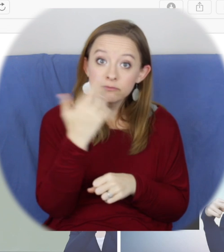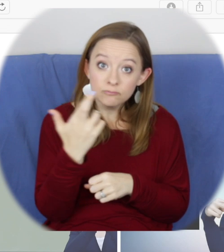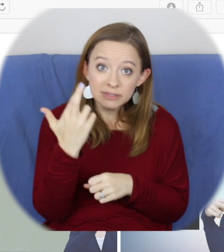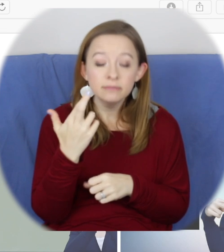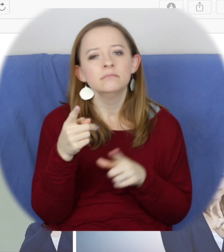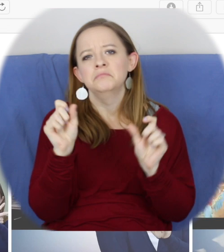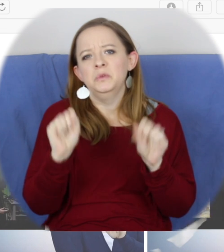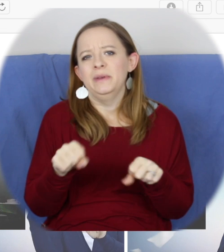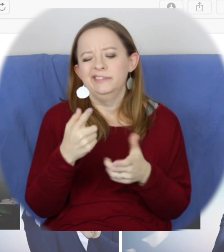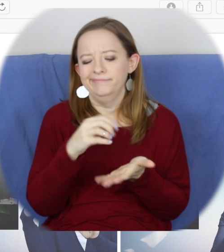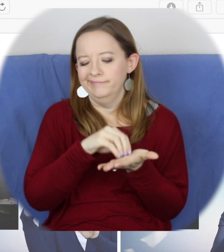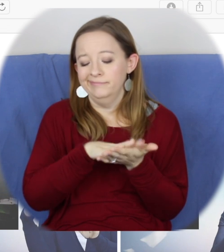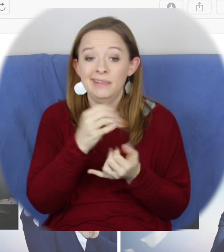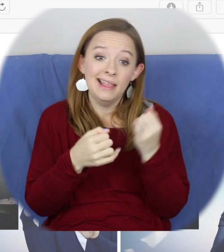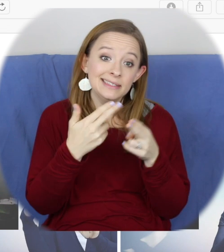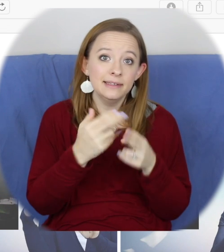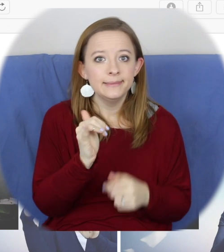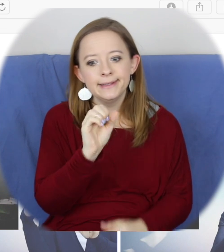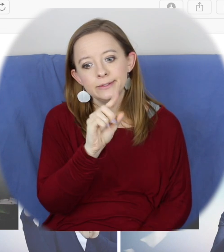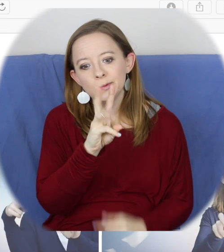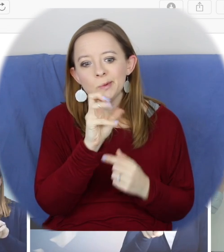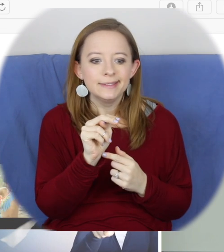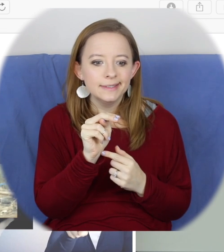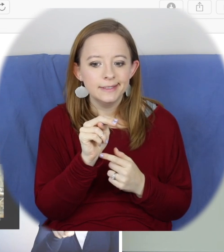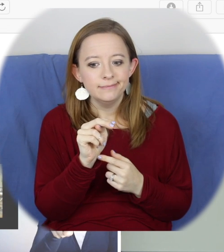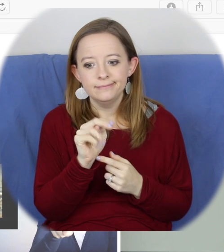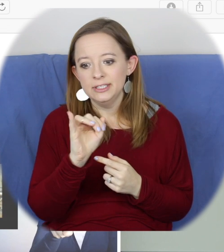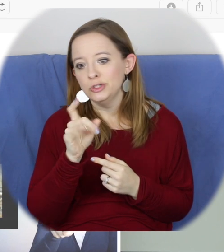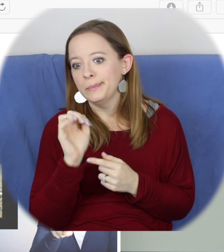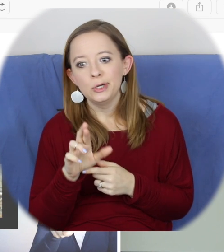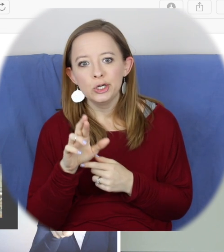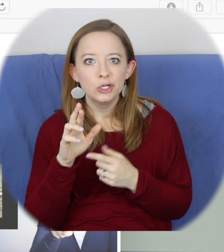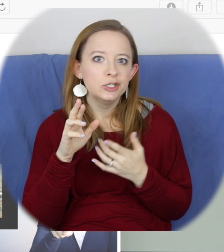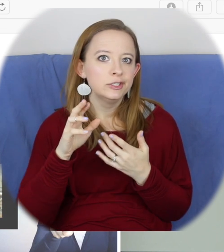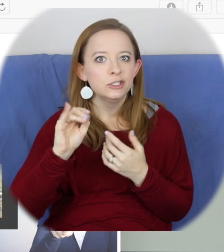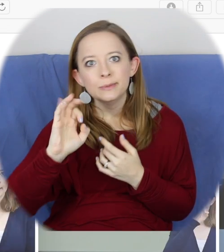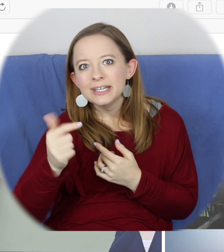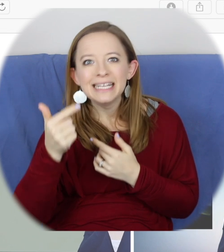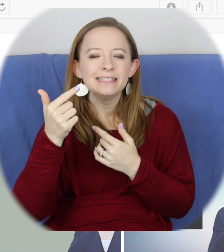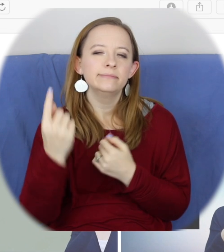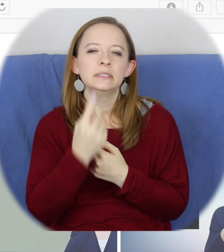you can always just get like your last name. Like stewardsoninterpreter or stewardsoninterpreting, something like that.